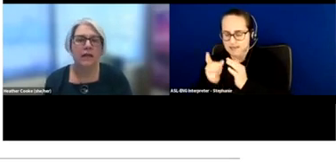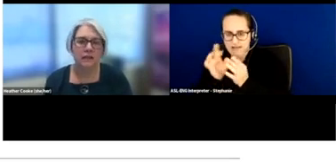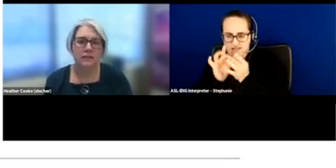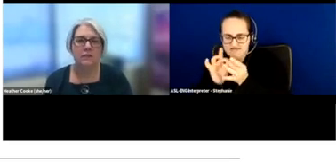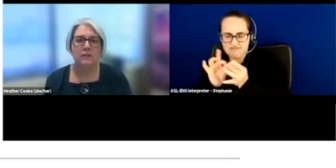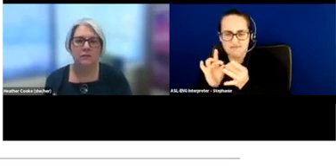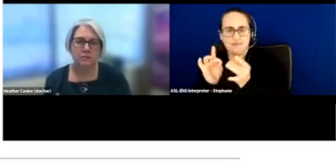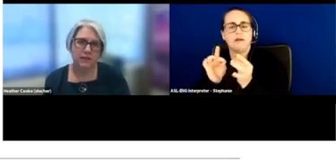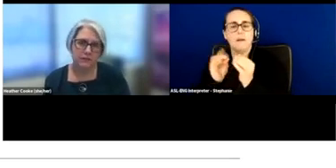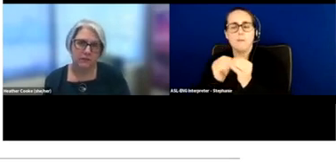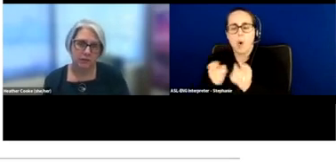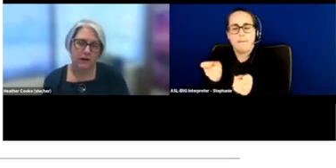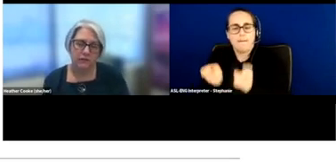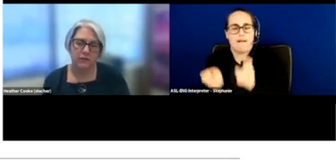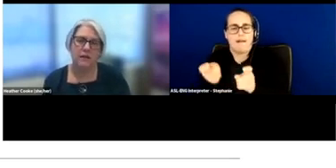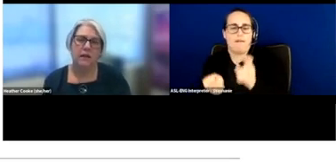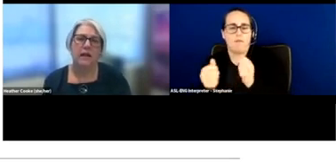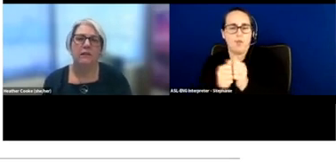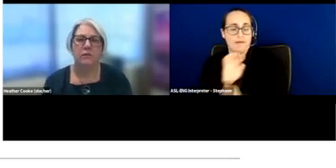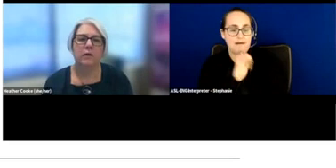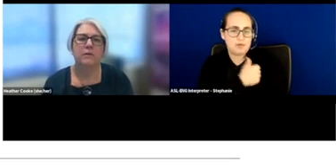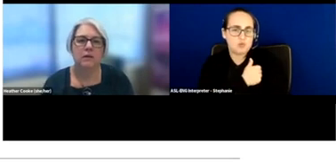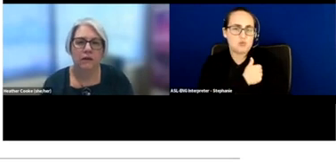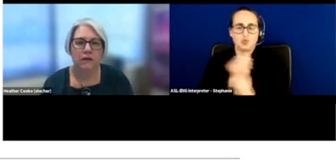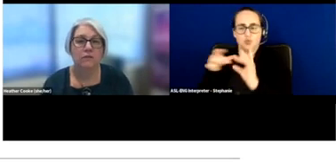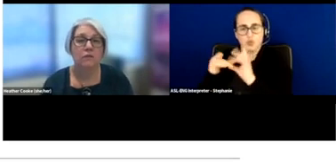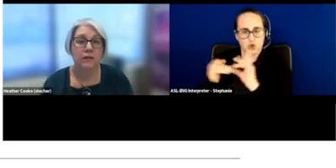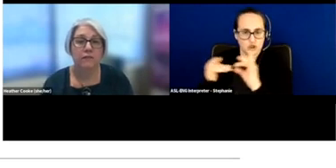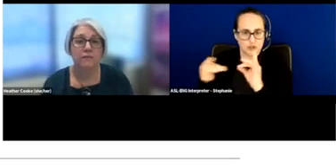more likely to use relational aggression as their weapon of choice.